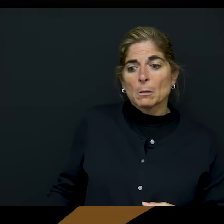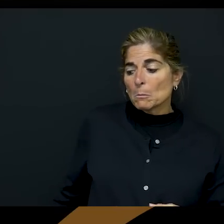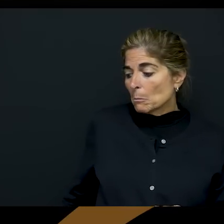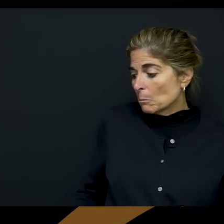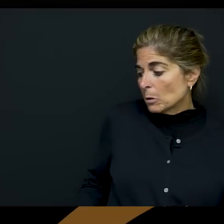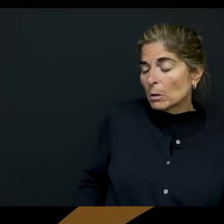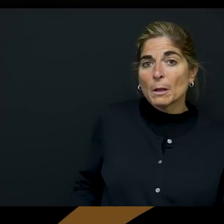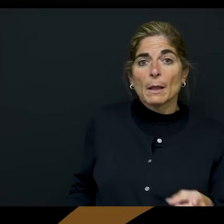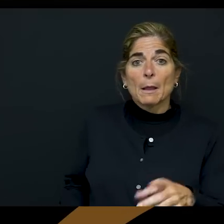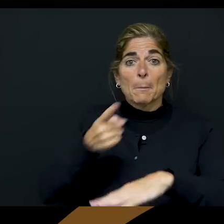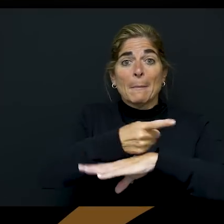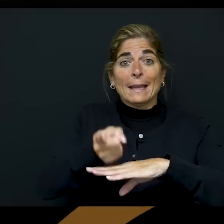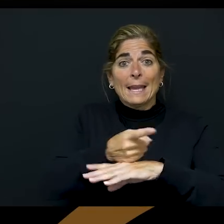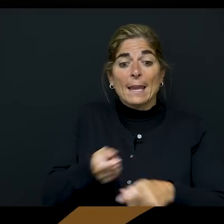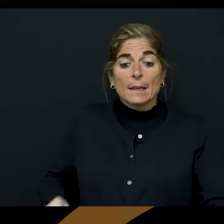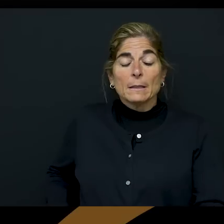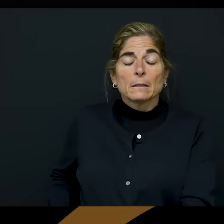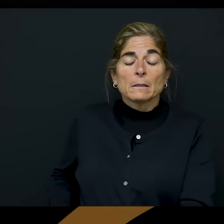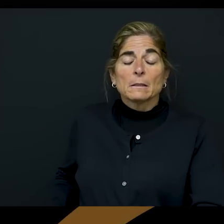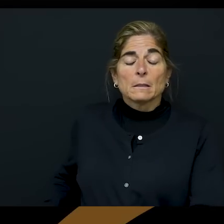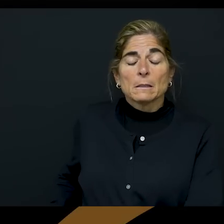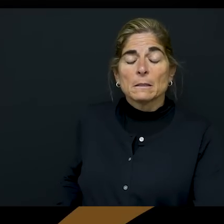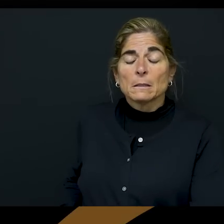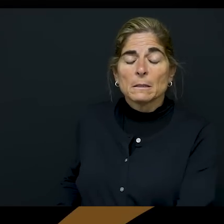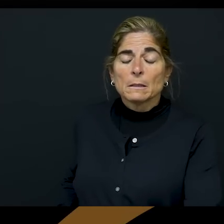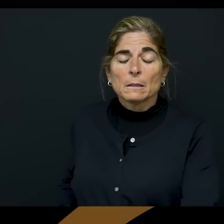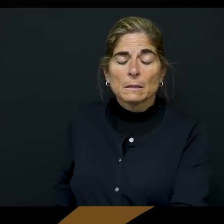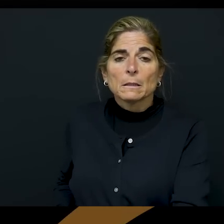behind me as I use my cane in front of me to navigate forward.